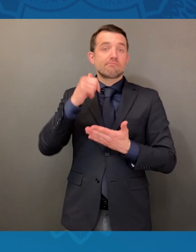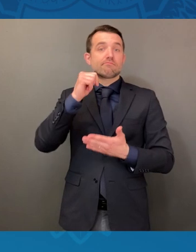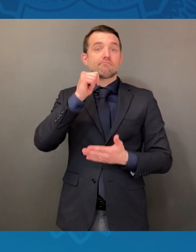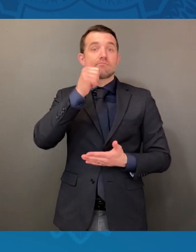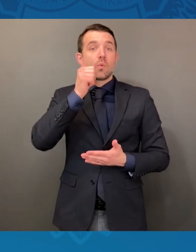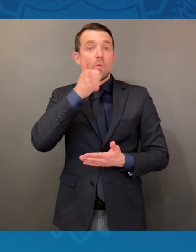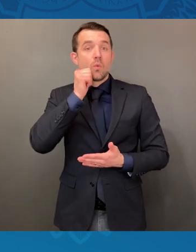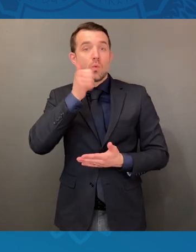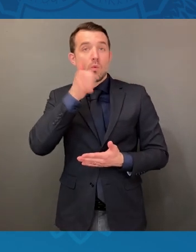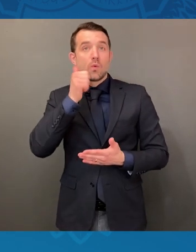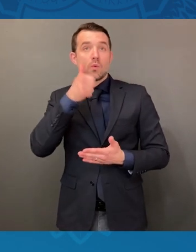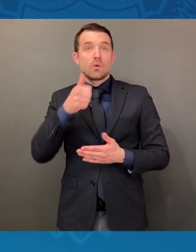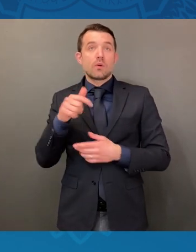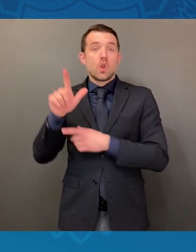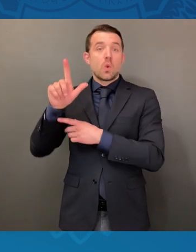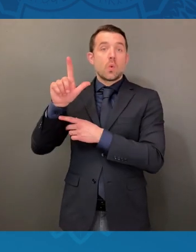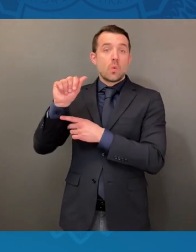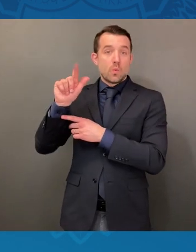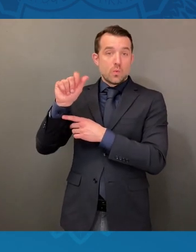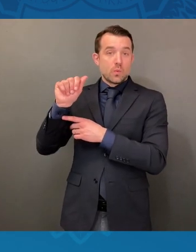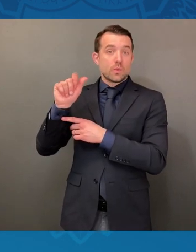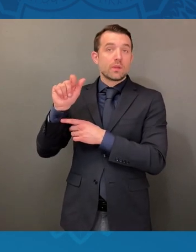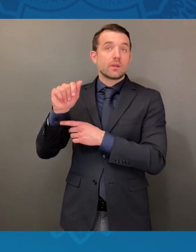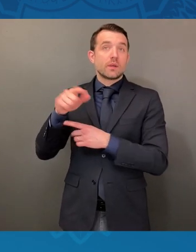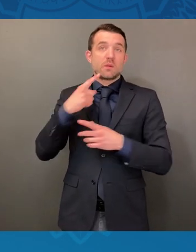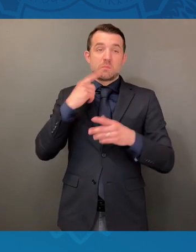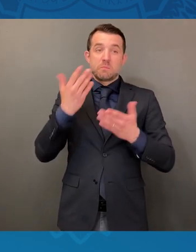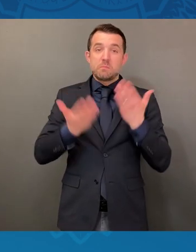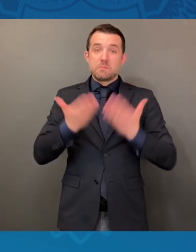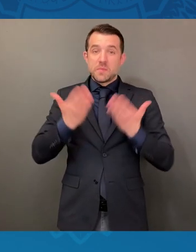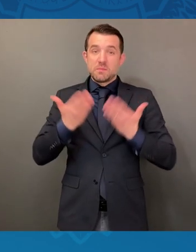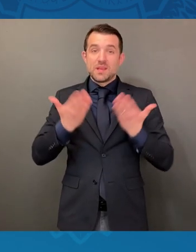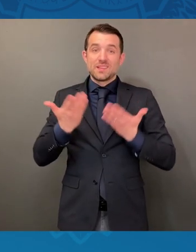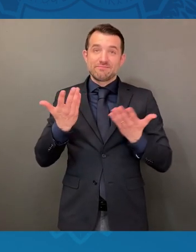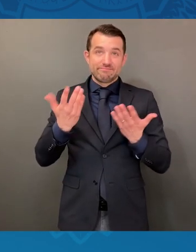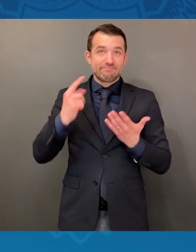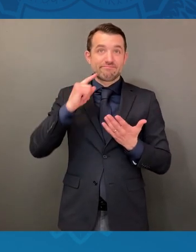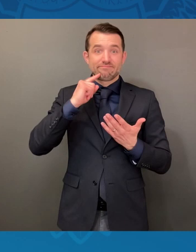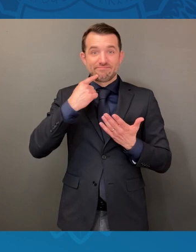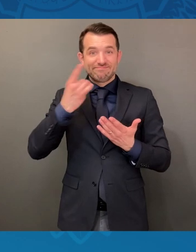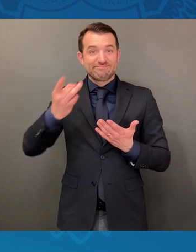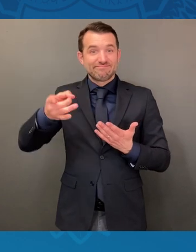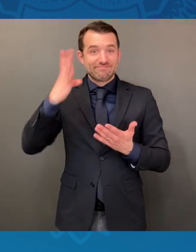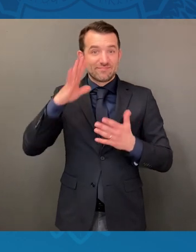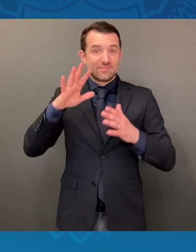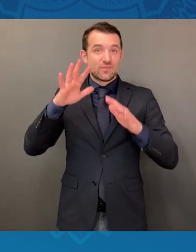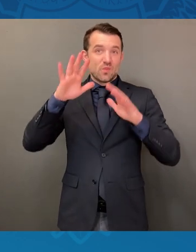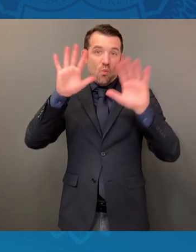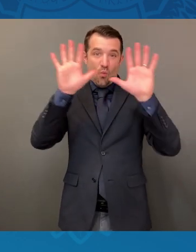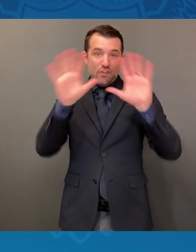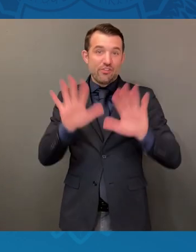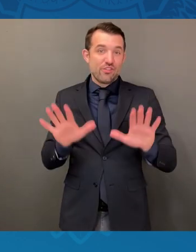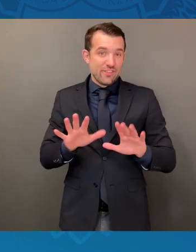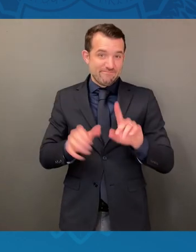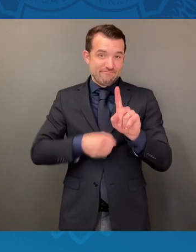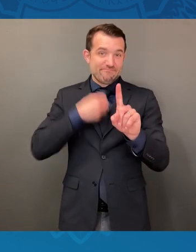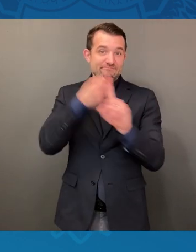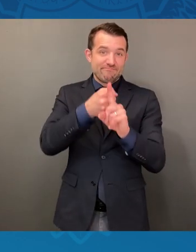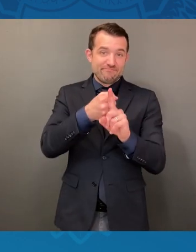another severe and substantial storm in recent years. So many communities around our nation